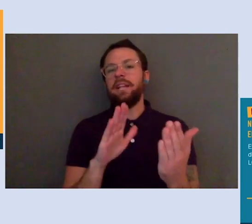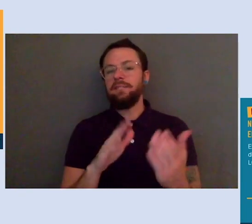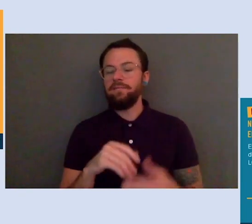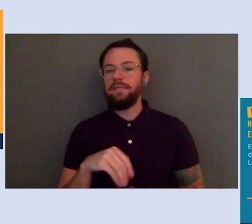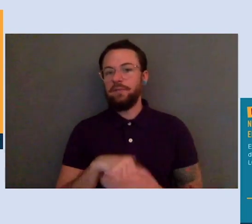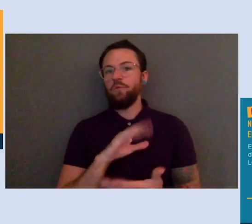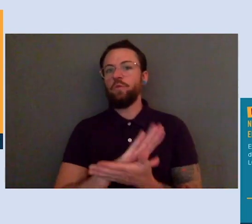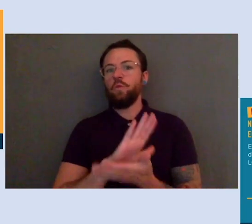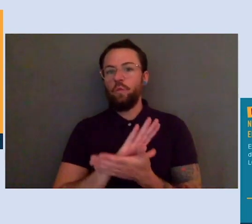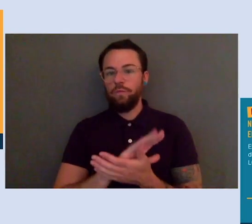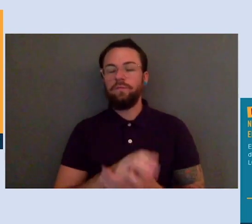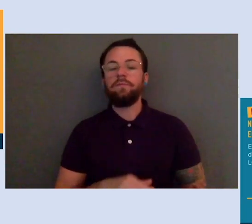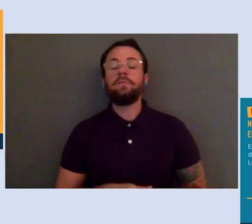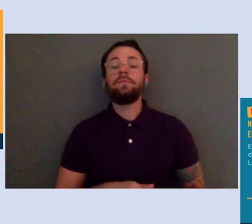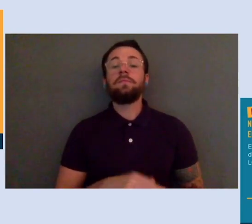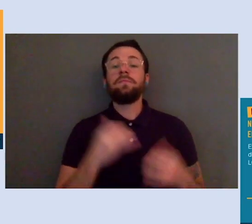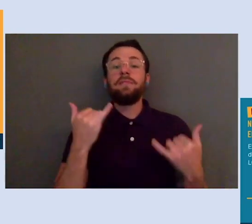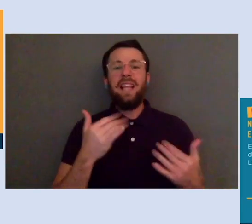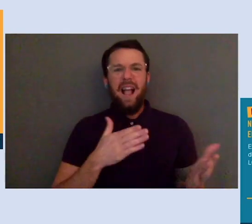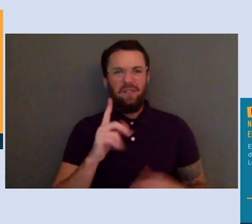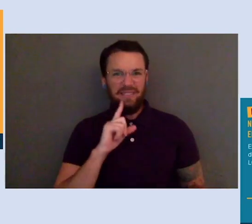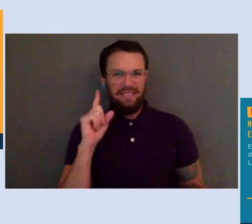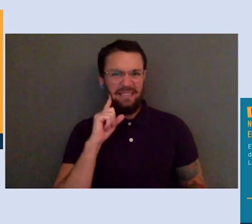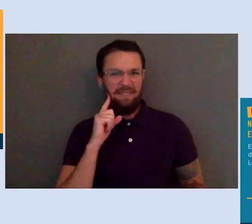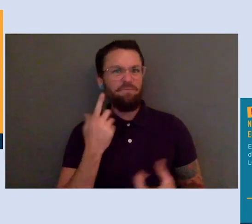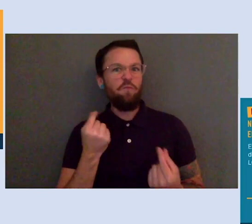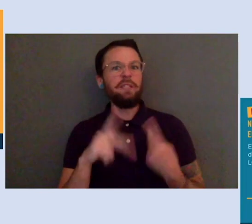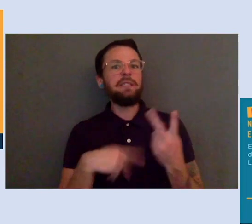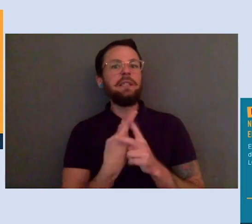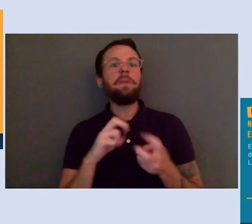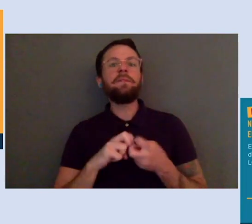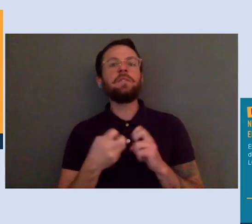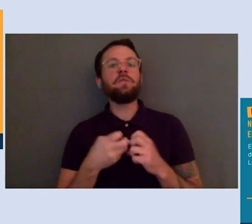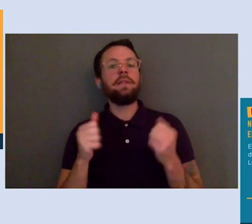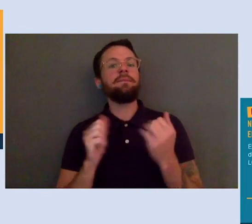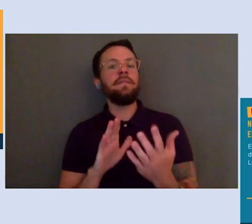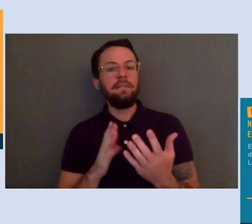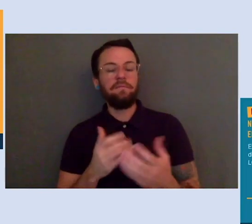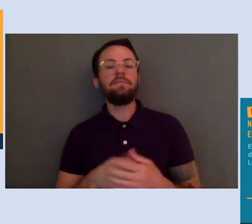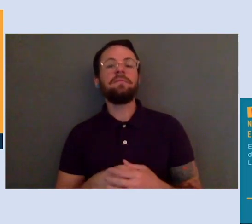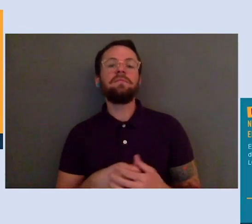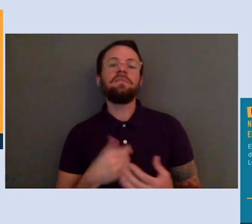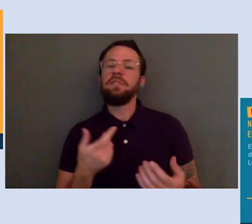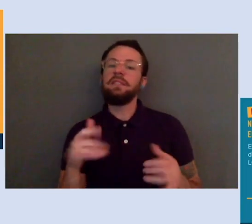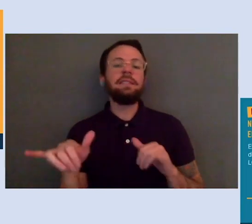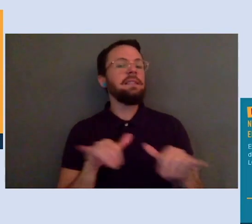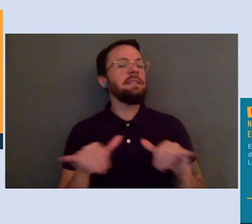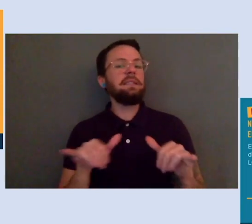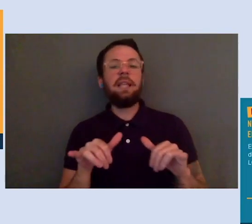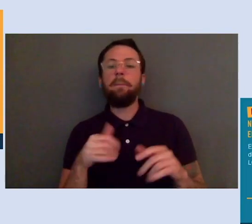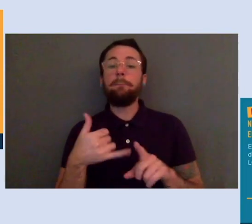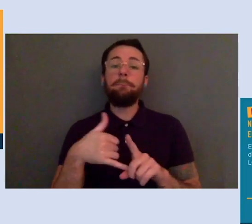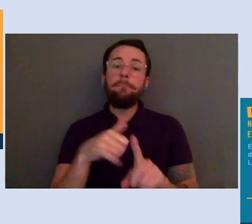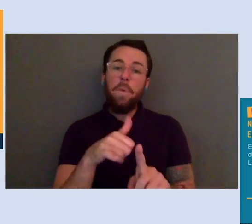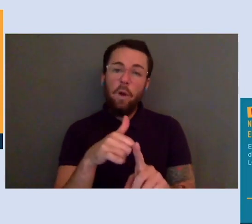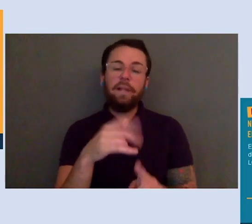So these issues can absolutely come up for students. in the community.